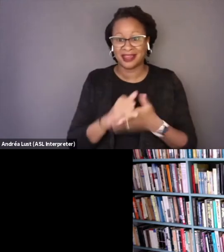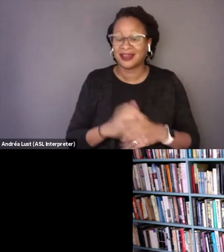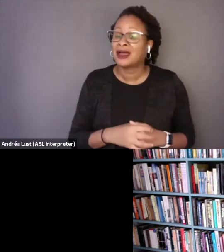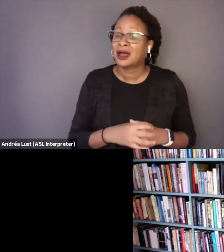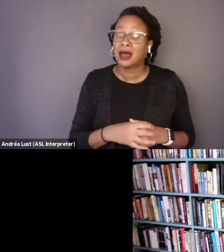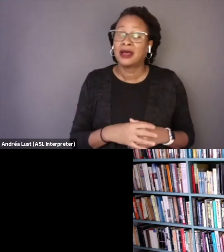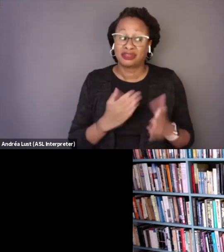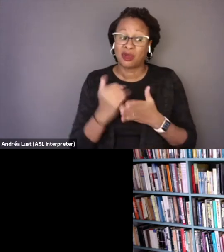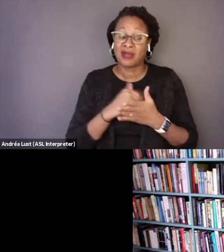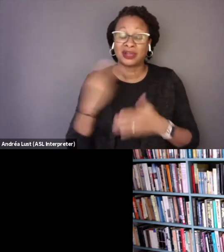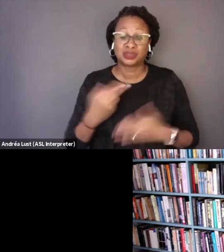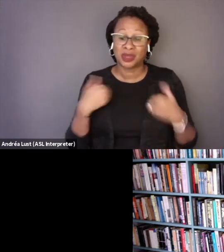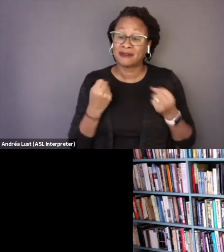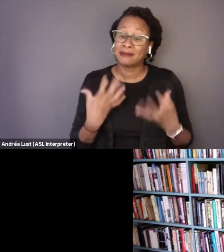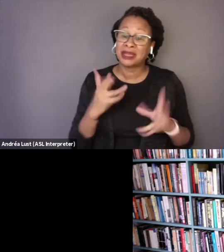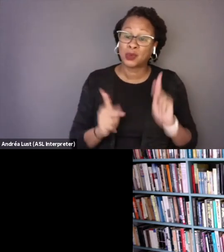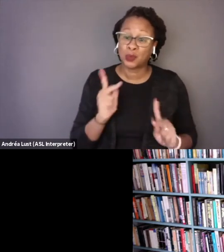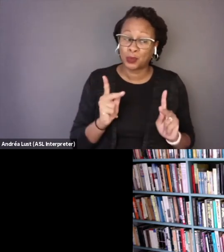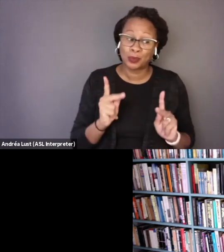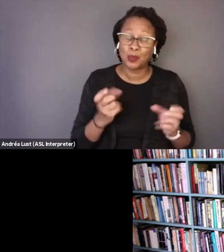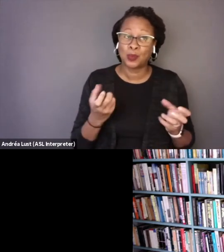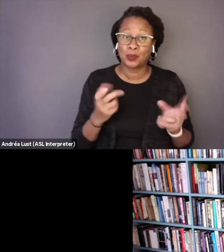And her spirit and her love of the sea